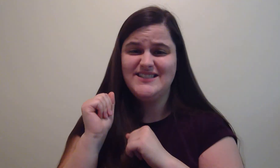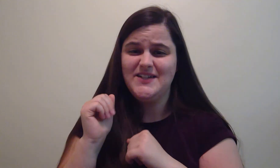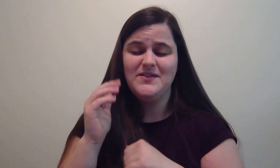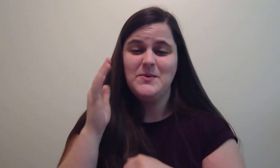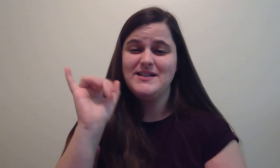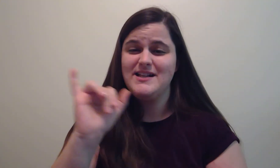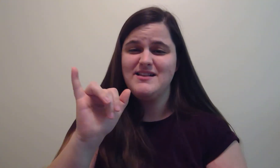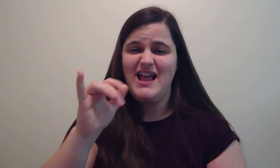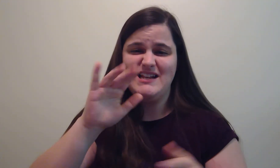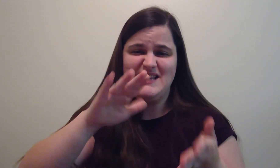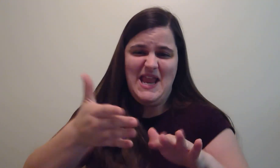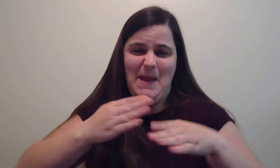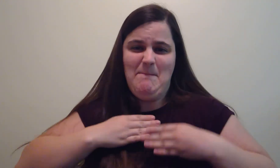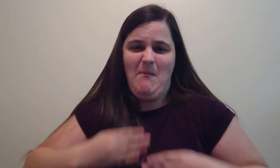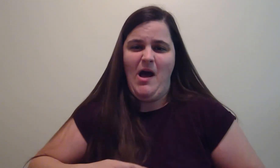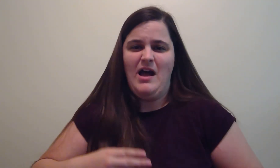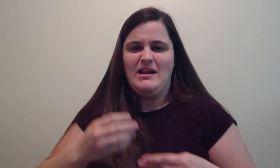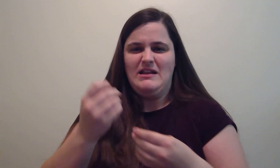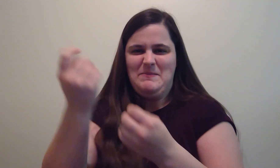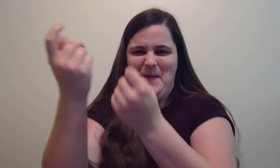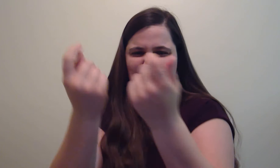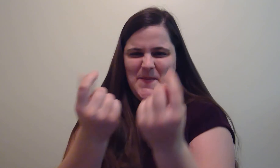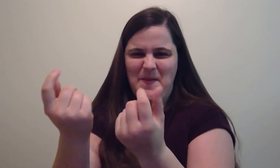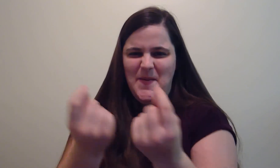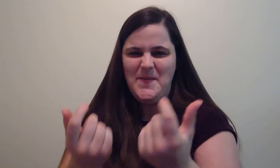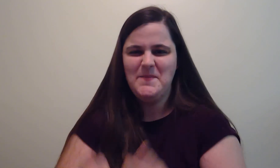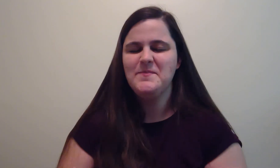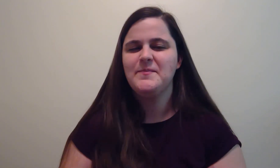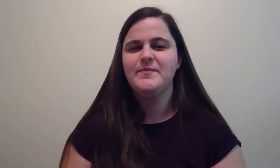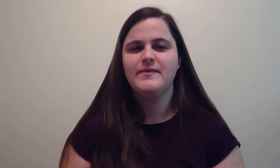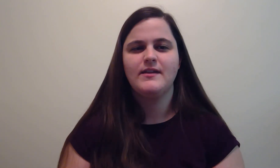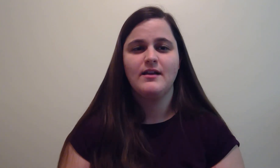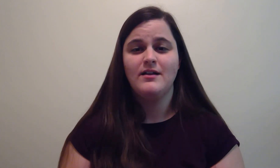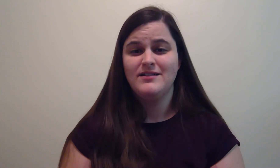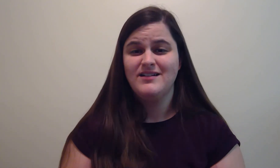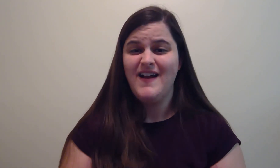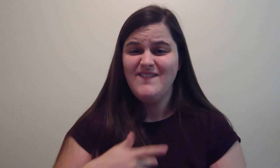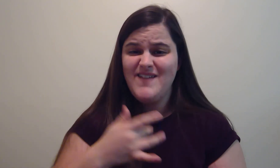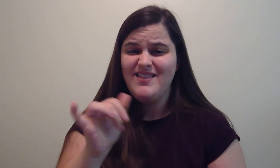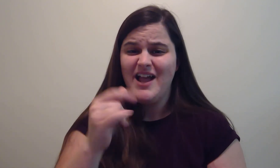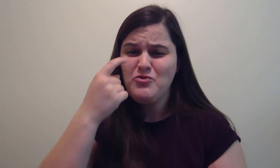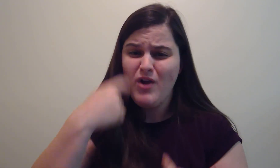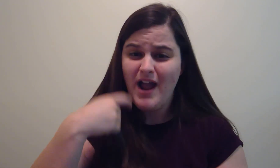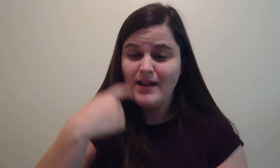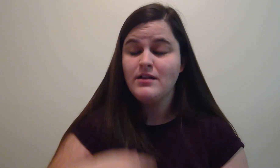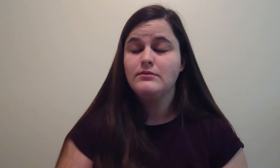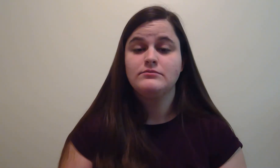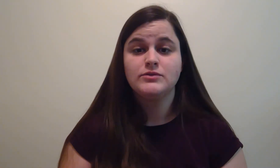It was like watching someone dismember a body, and for the first time in ages, I felt like crying. Crying.